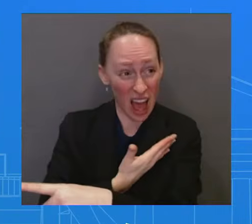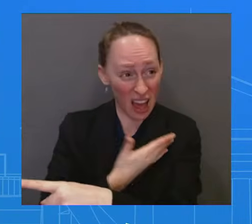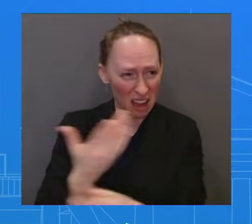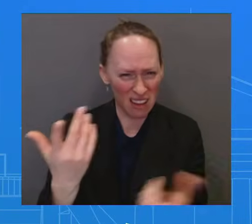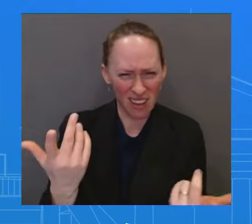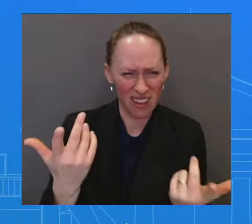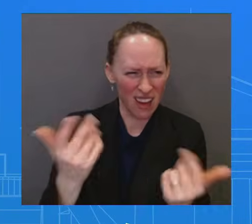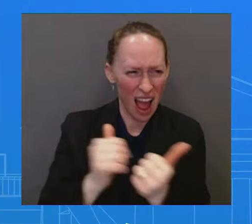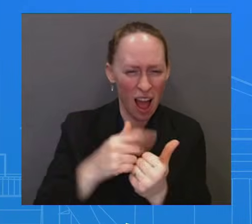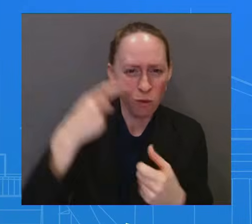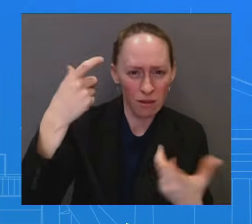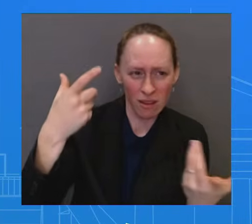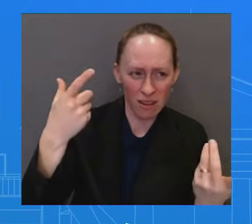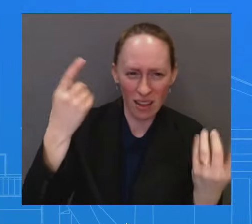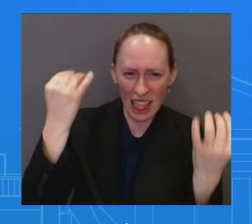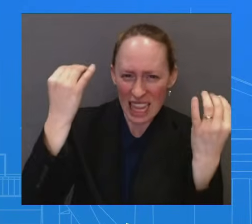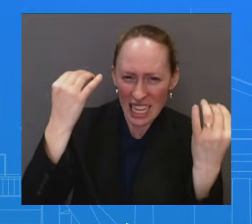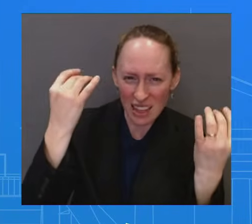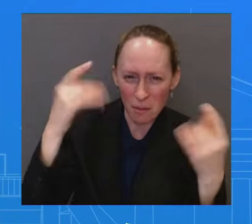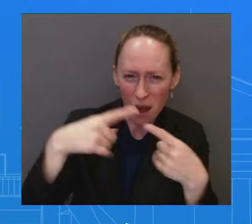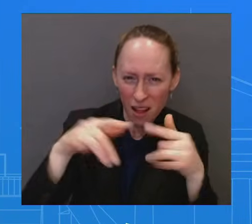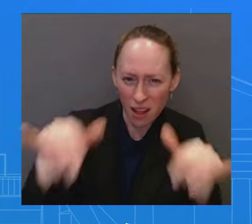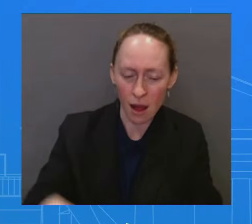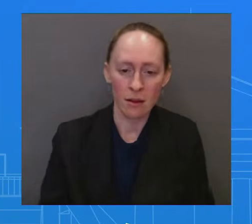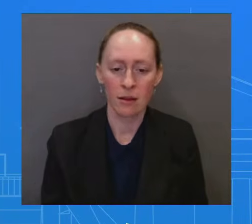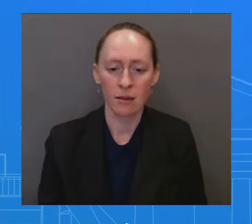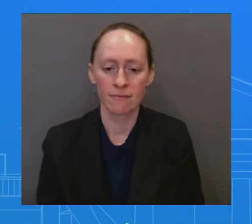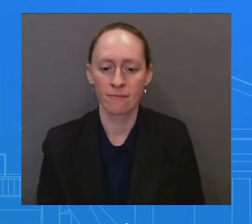and not feel and not -- not -- not feel a --